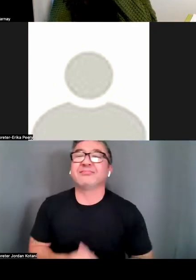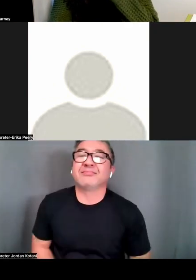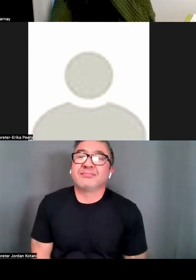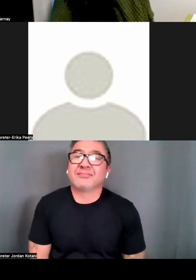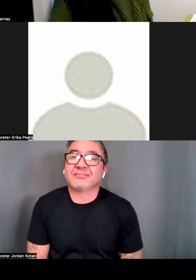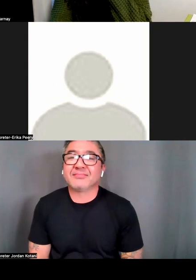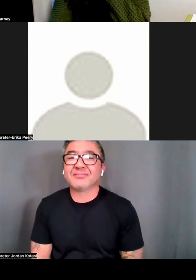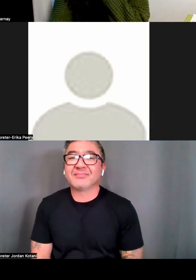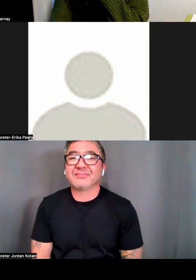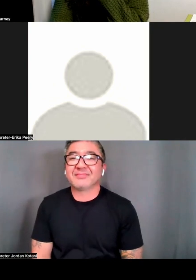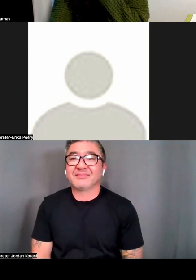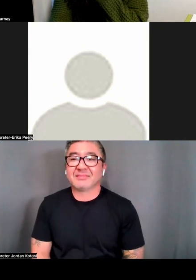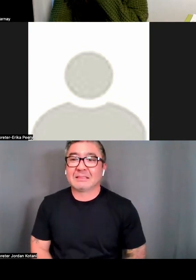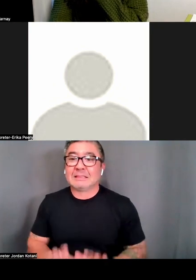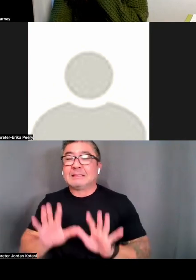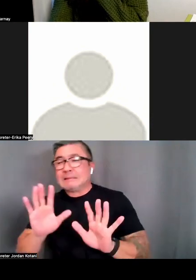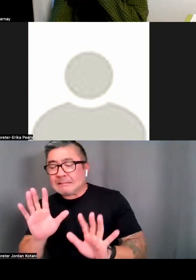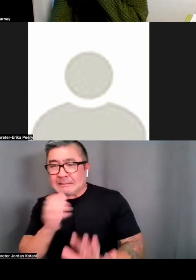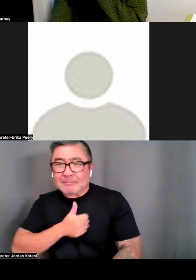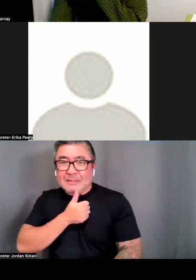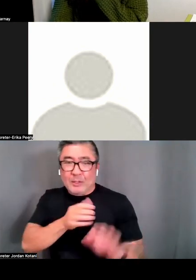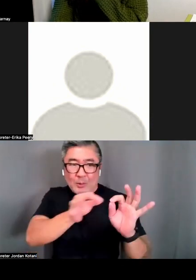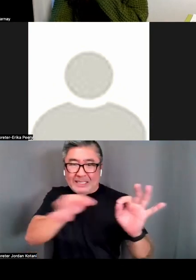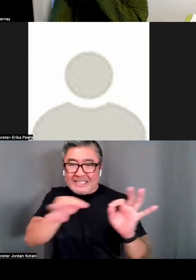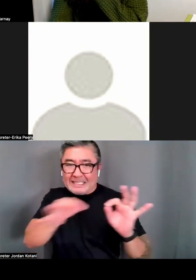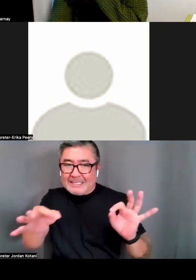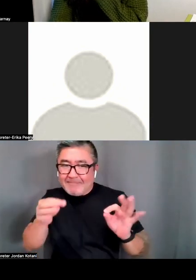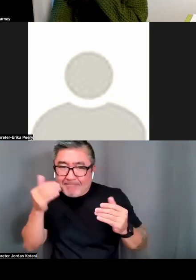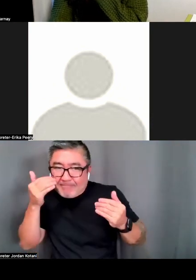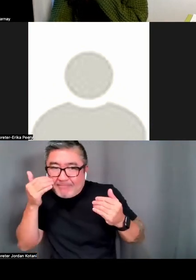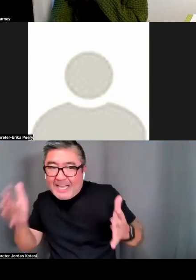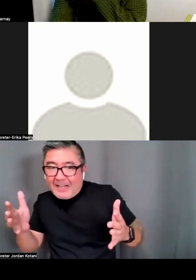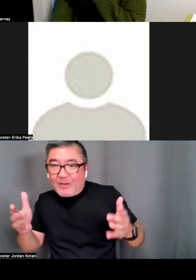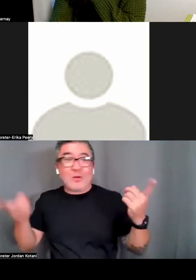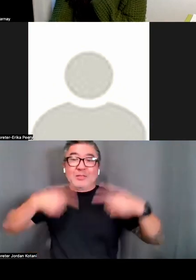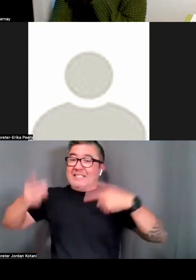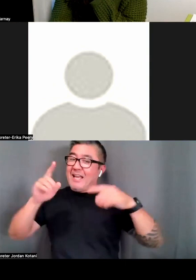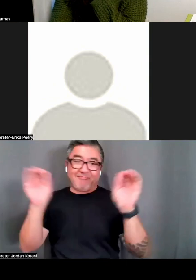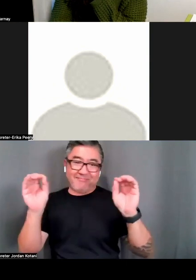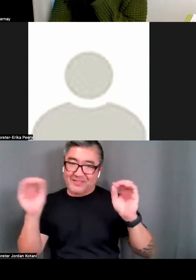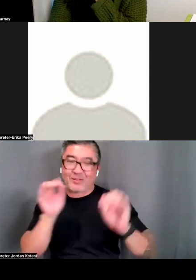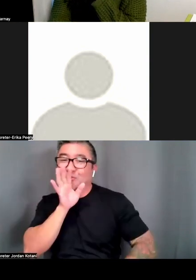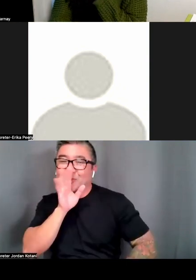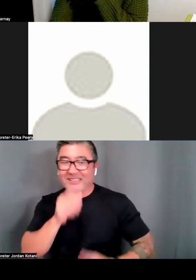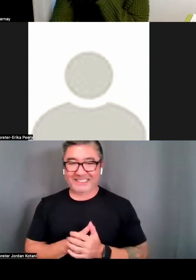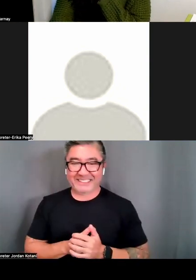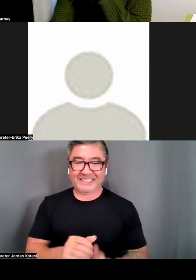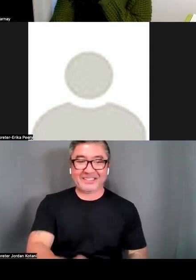I'm sorry, I don't know if this is captioned but I do know that's not signed.